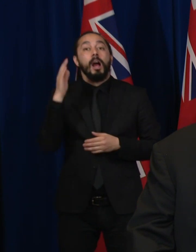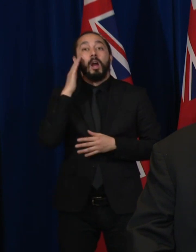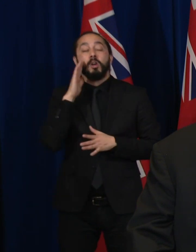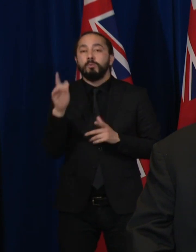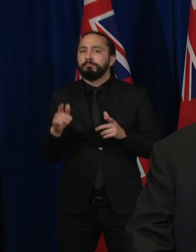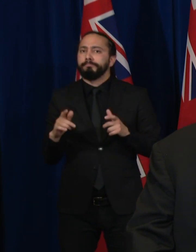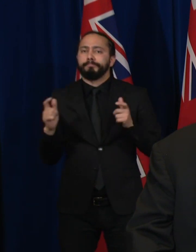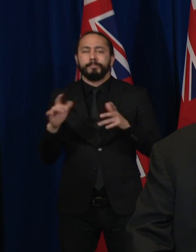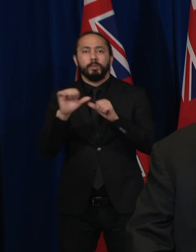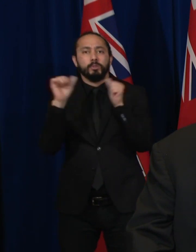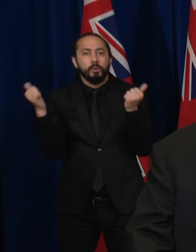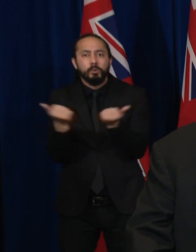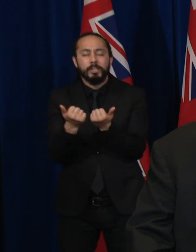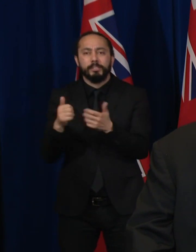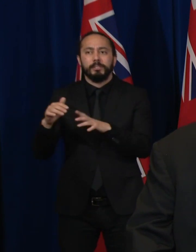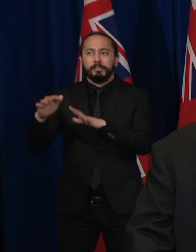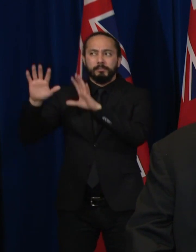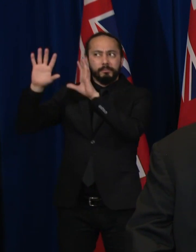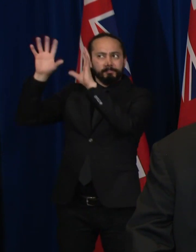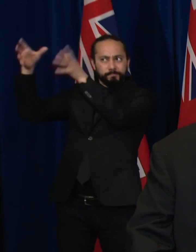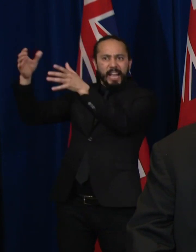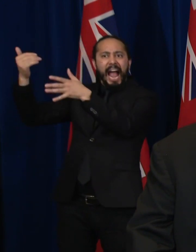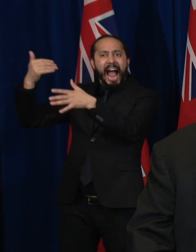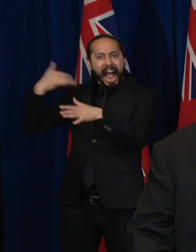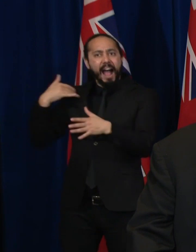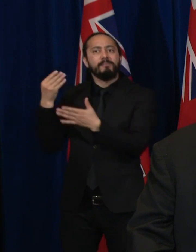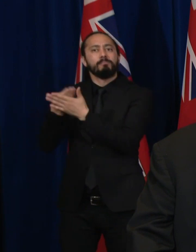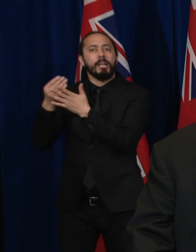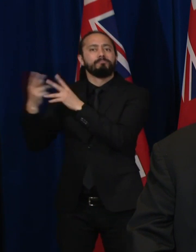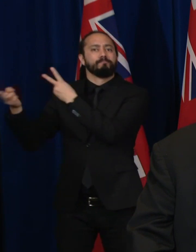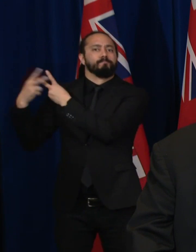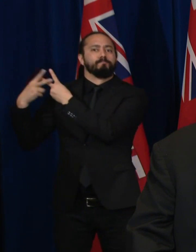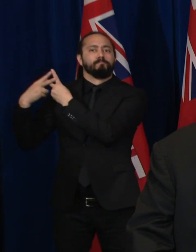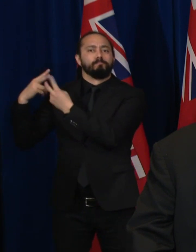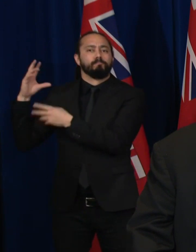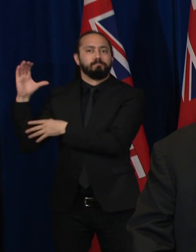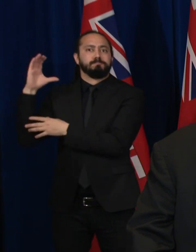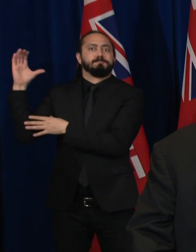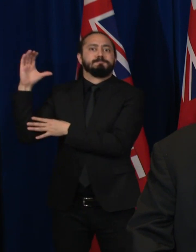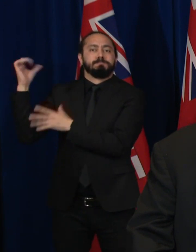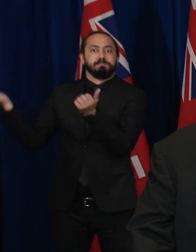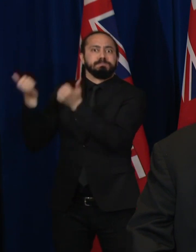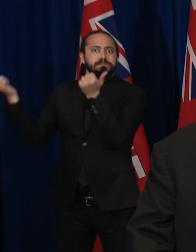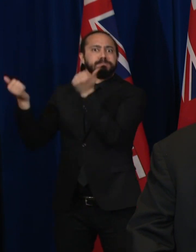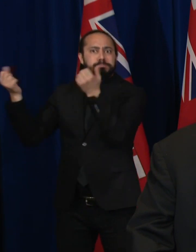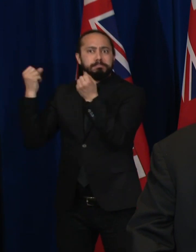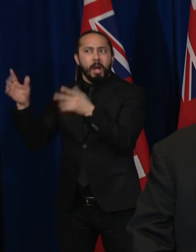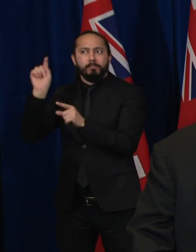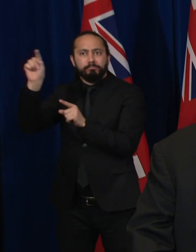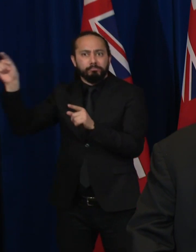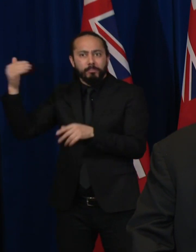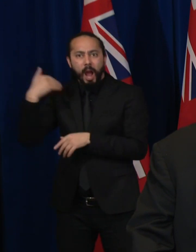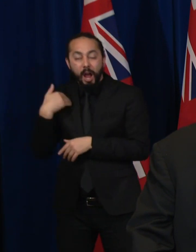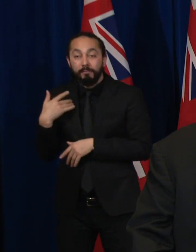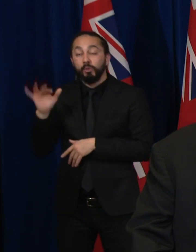unions have a reserve, and most of them have pretty large reserves. I take him up on that challenge. I'll